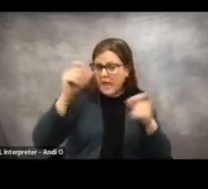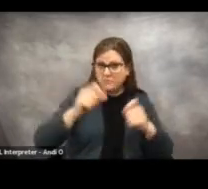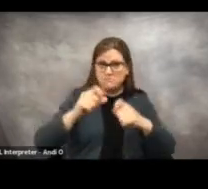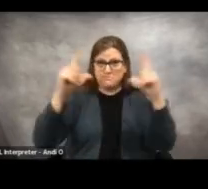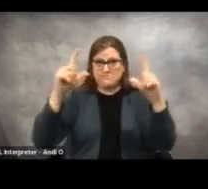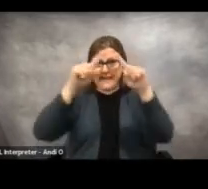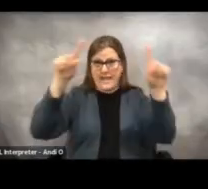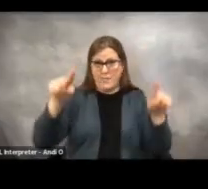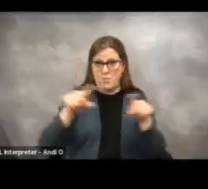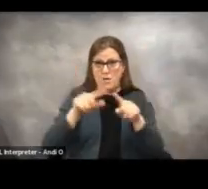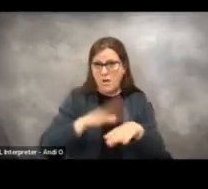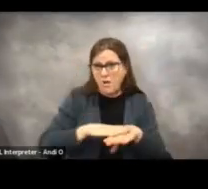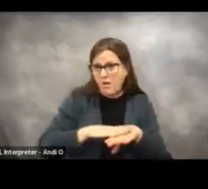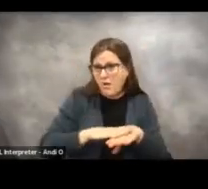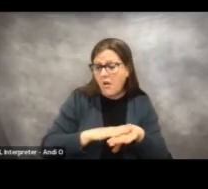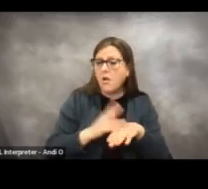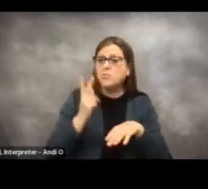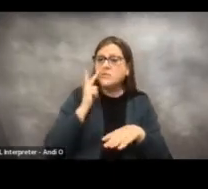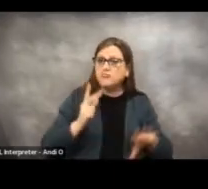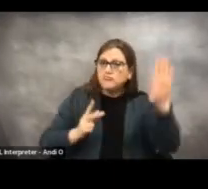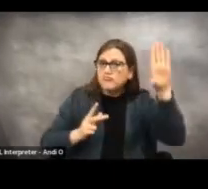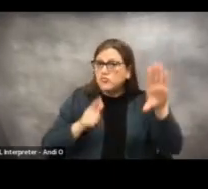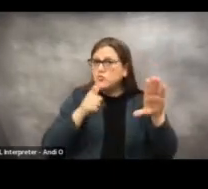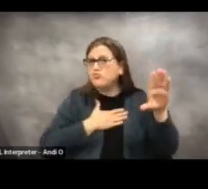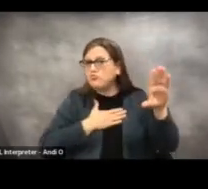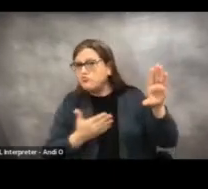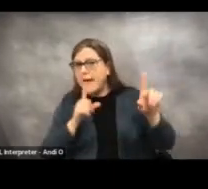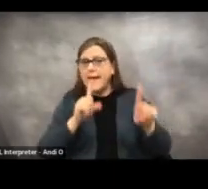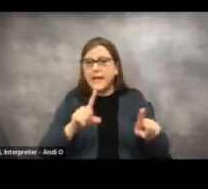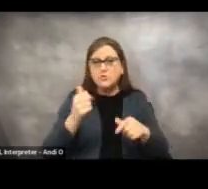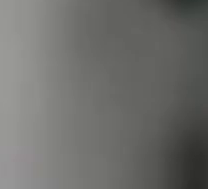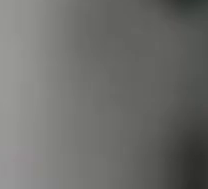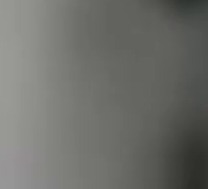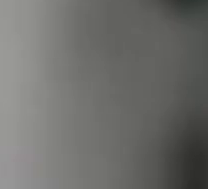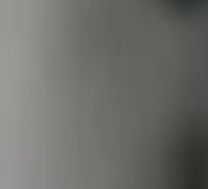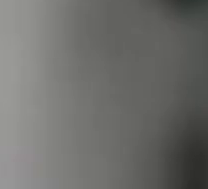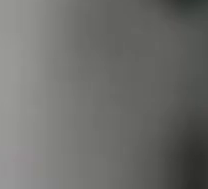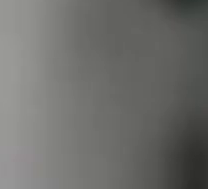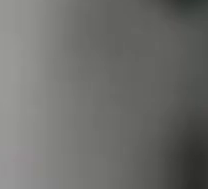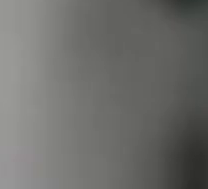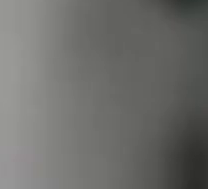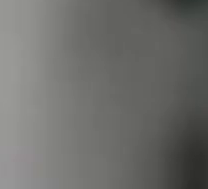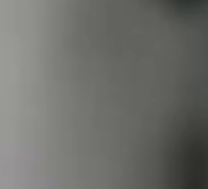we can see who maybe wants to answer each one of these if you would. Drew, I'm going to start with this one because I have a